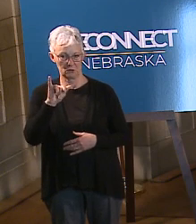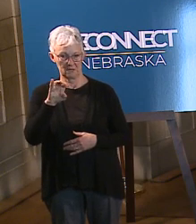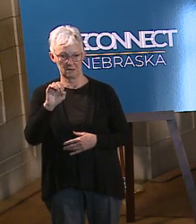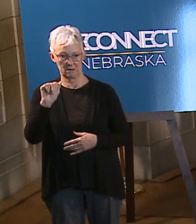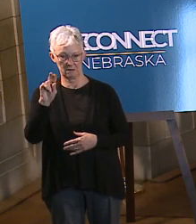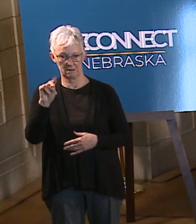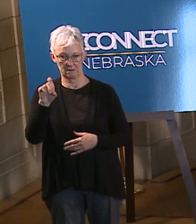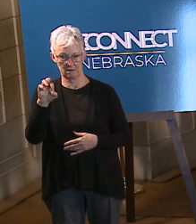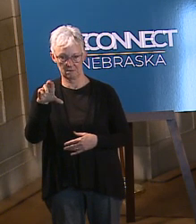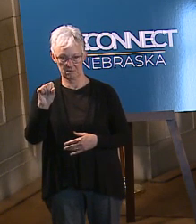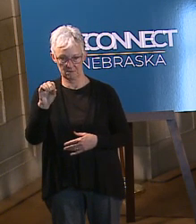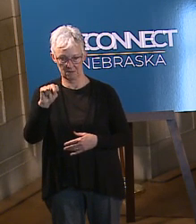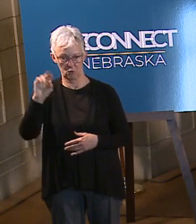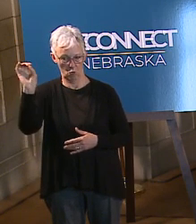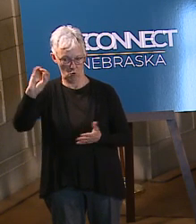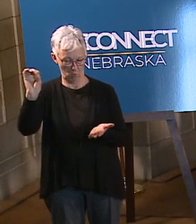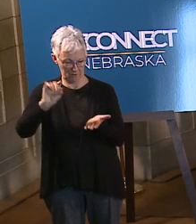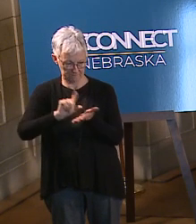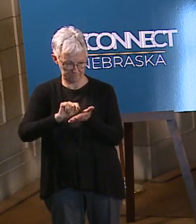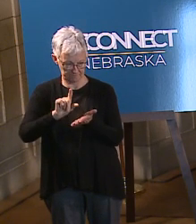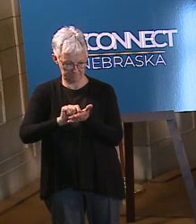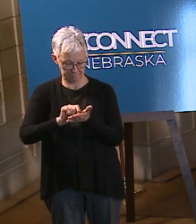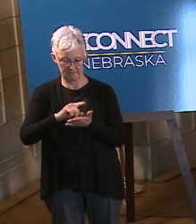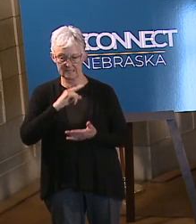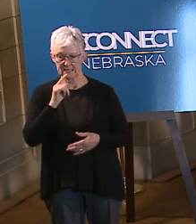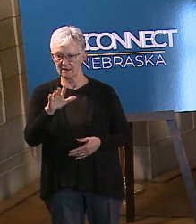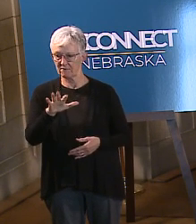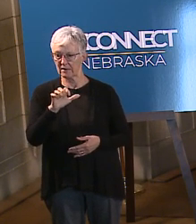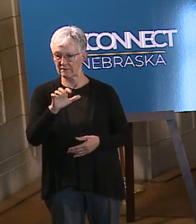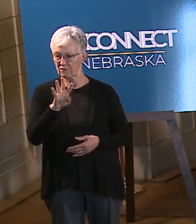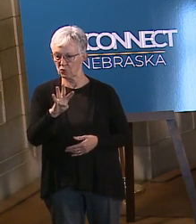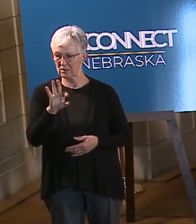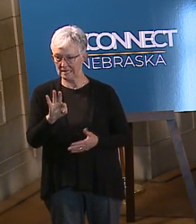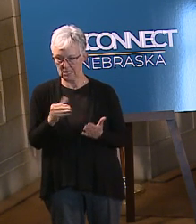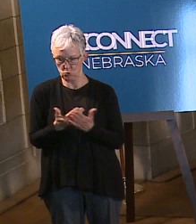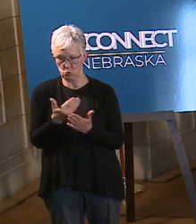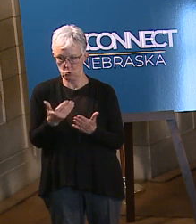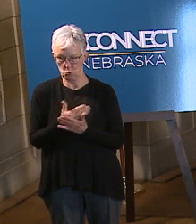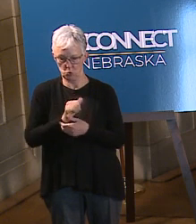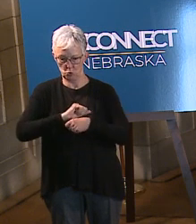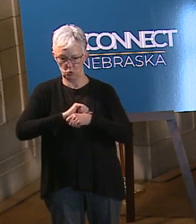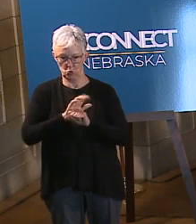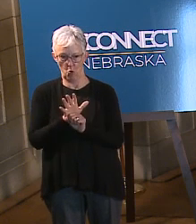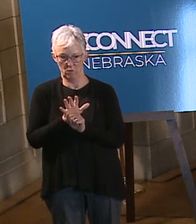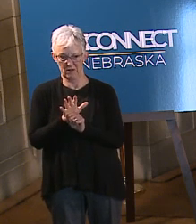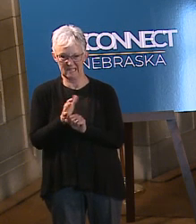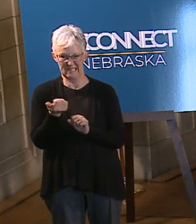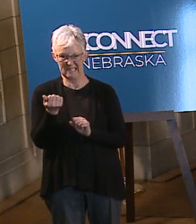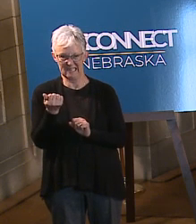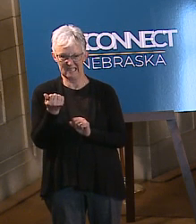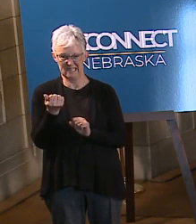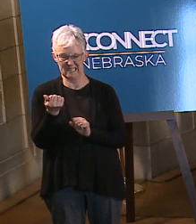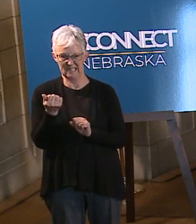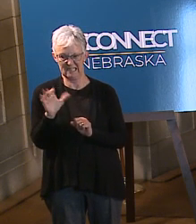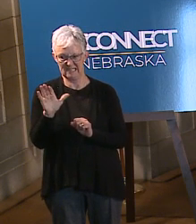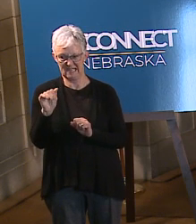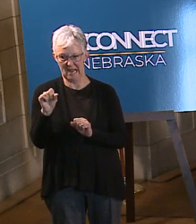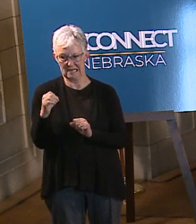ARE RETURNING TO NORMAL. SO, FIRST OF ALL, WE'LL GO WITH